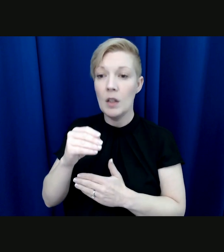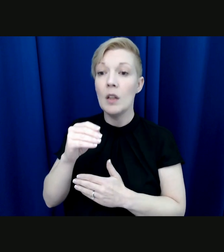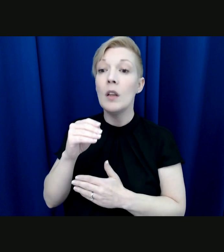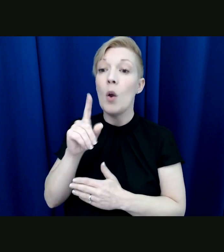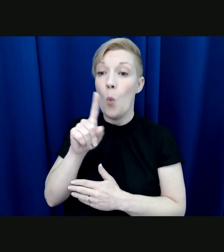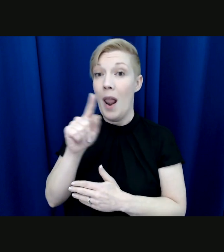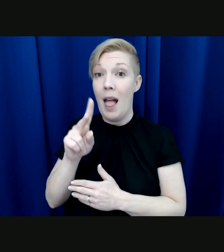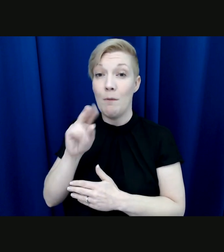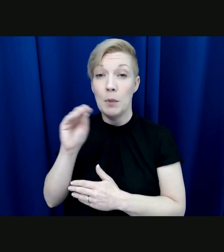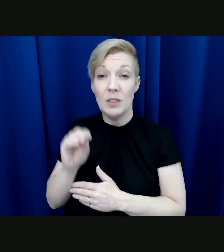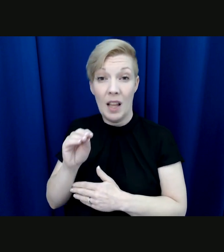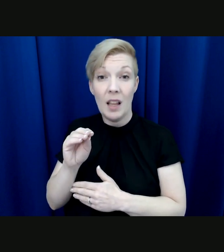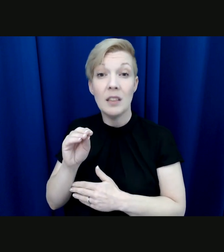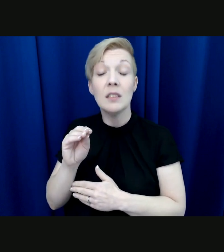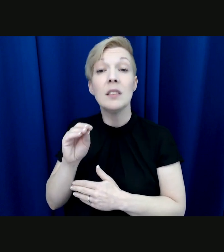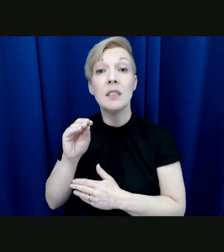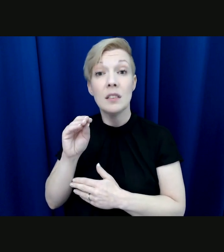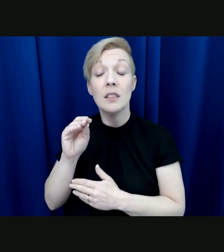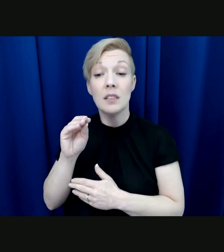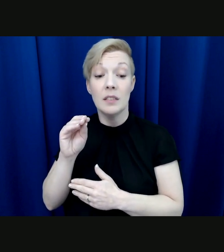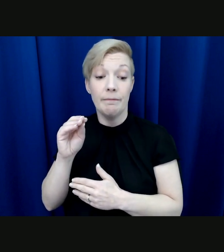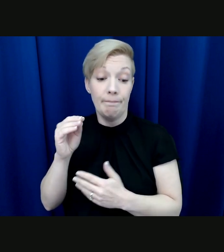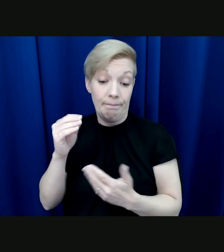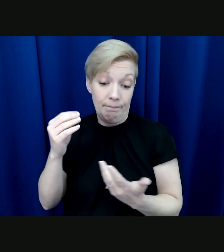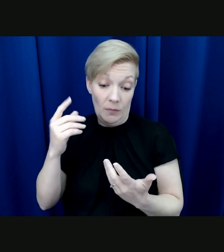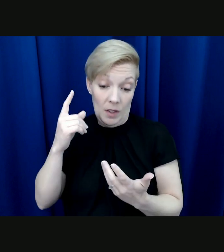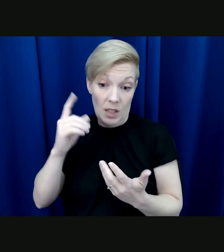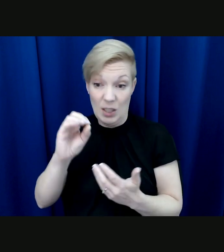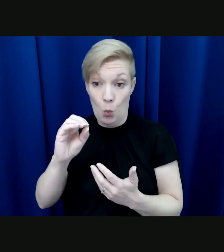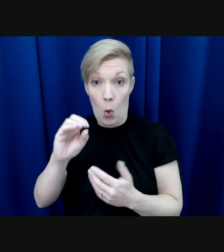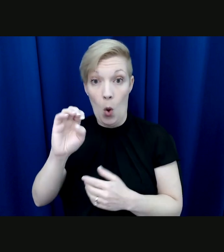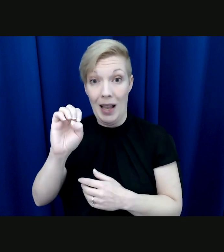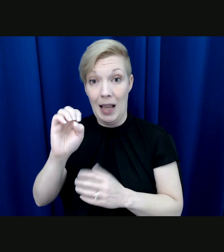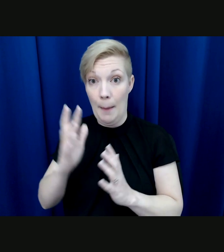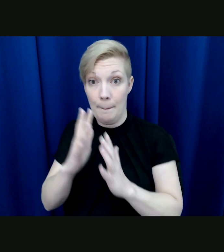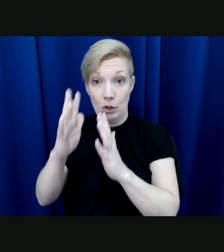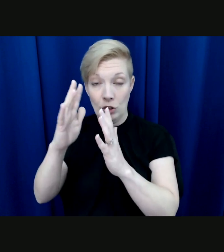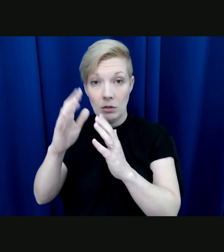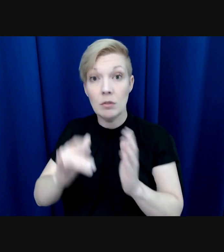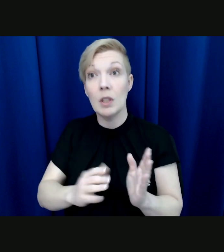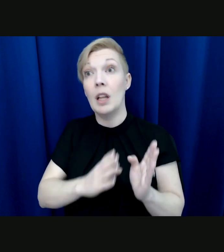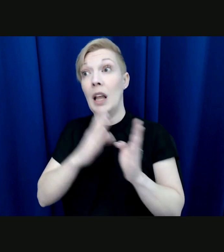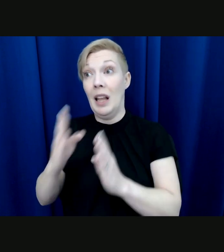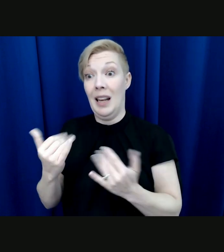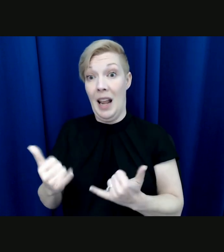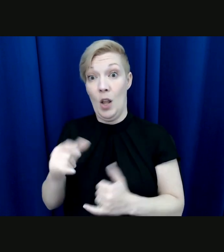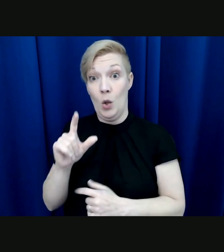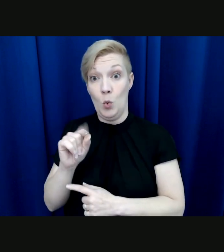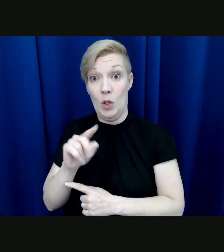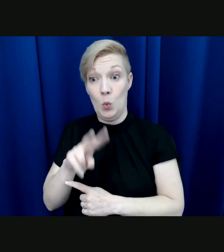passed forward to 2022 after our federal colleagues have rolled up their sleeves, leaned in with really challenging supply chain environment.